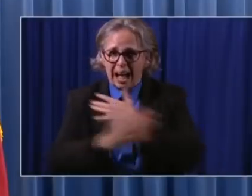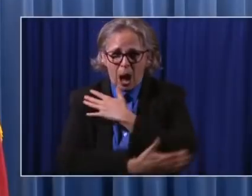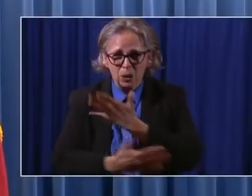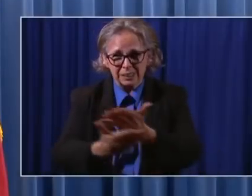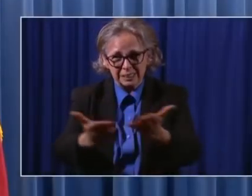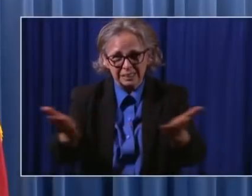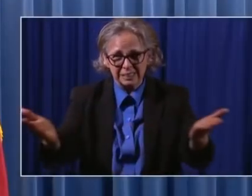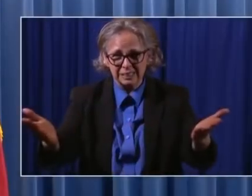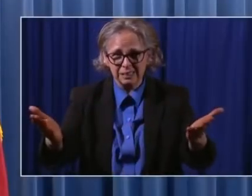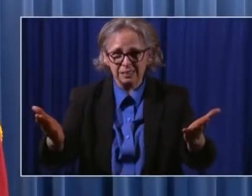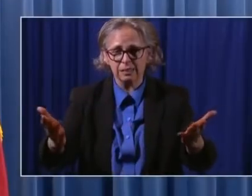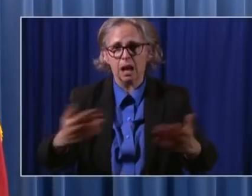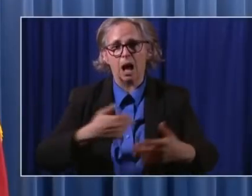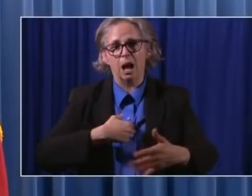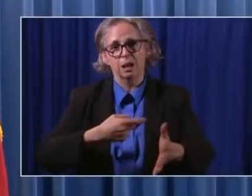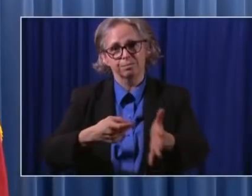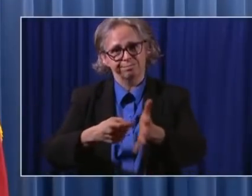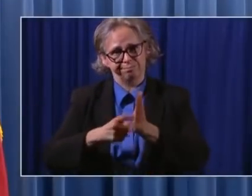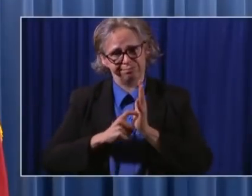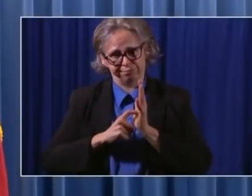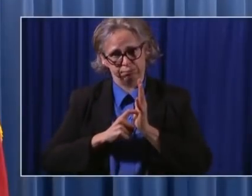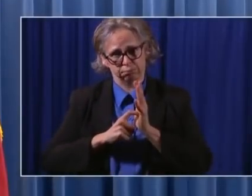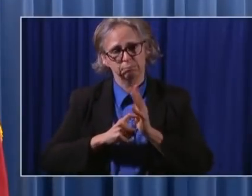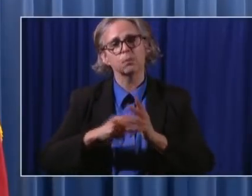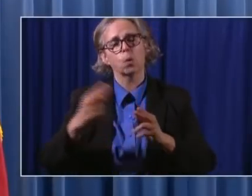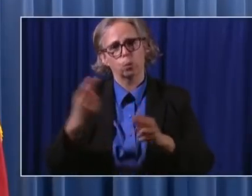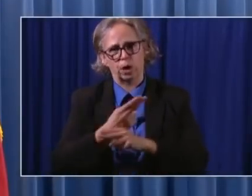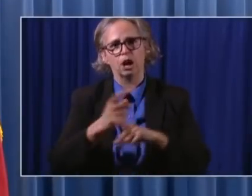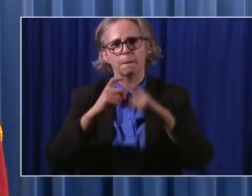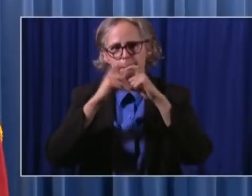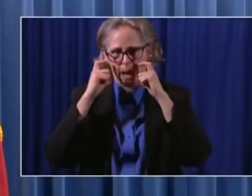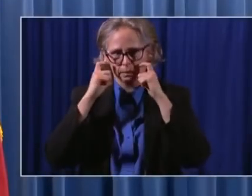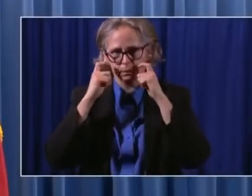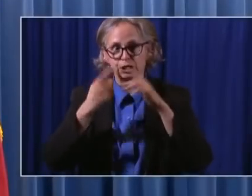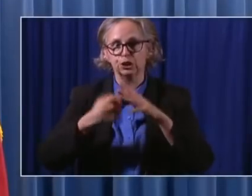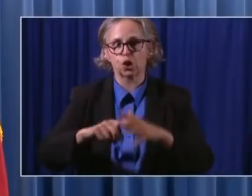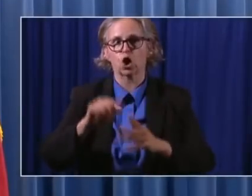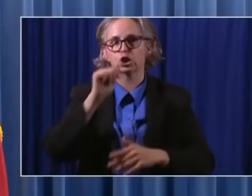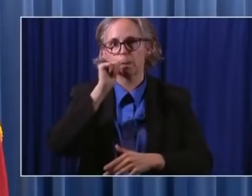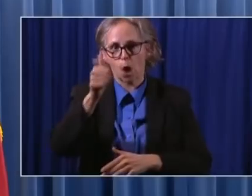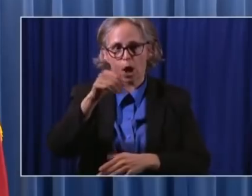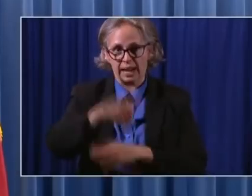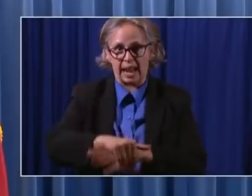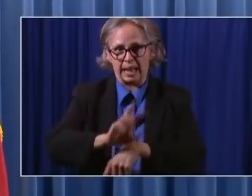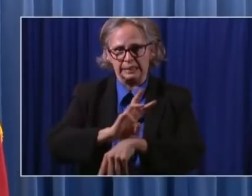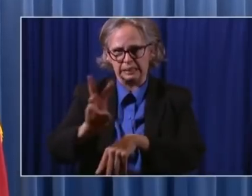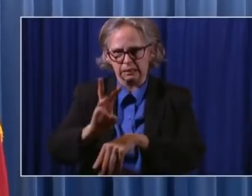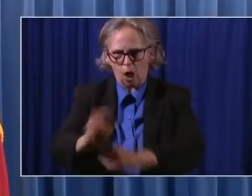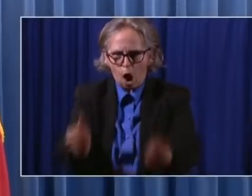THOSE ARE THE COUNTY'S AS WE SAID THAT OUR RED.